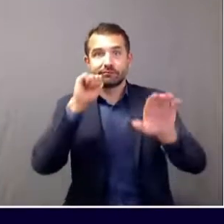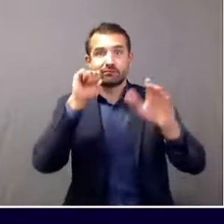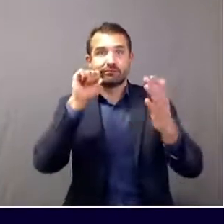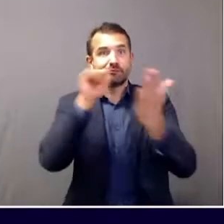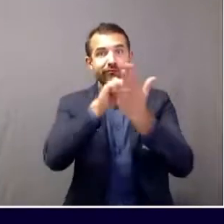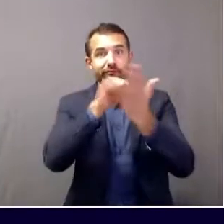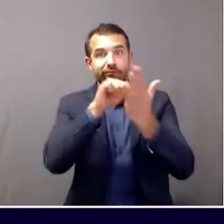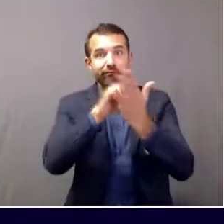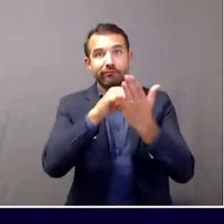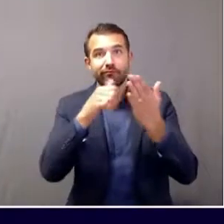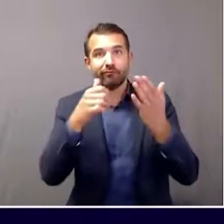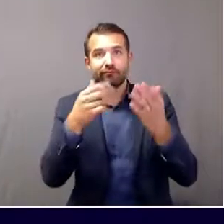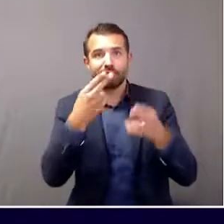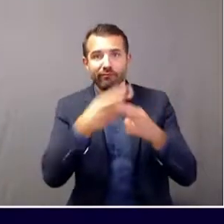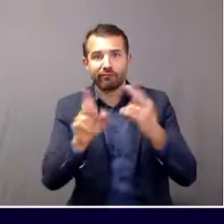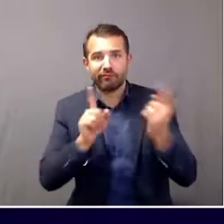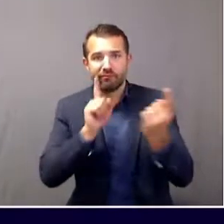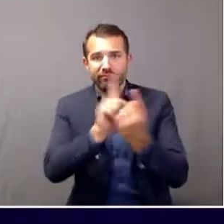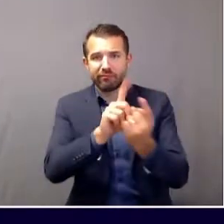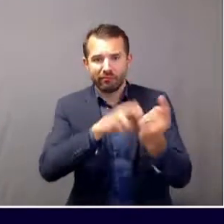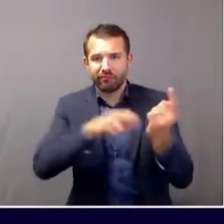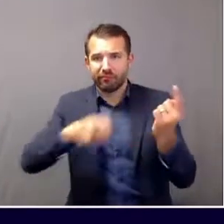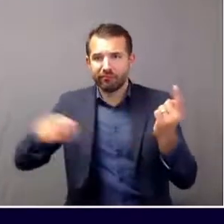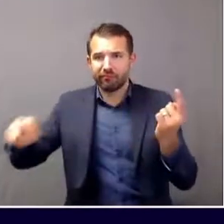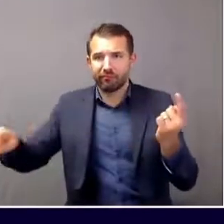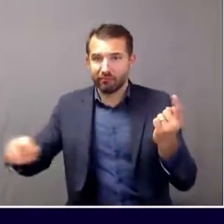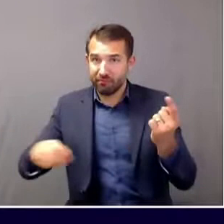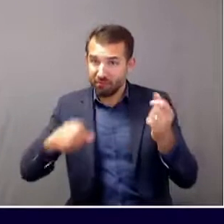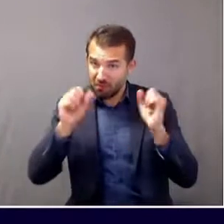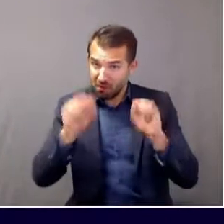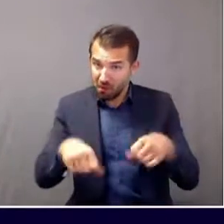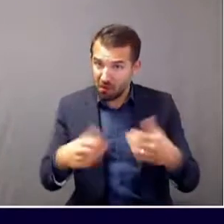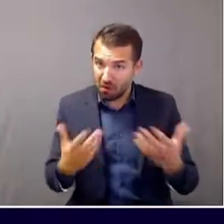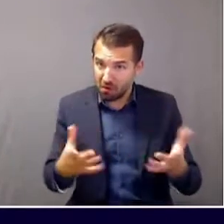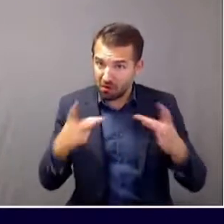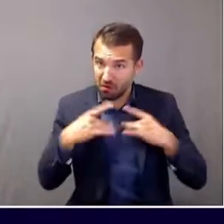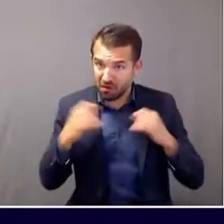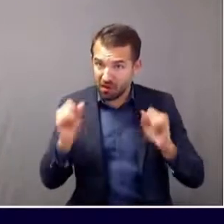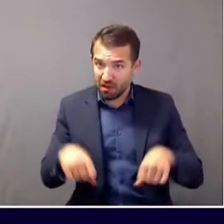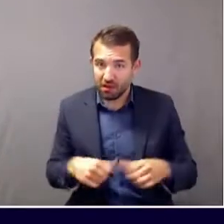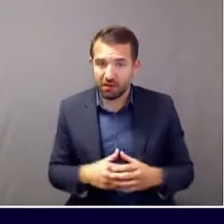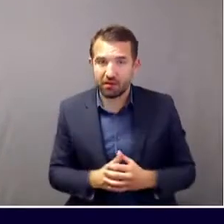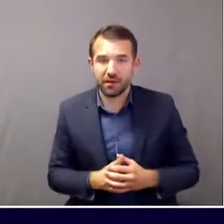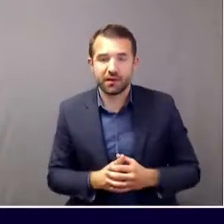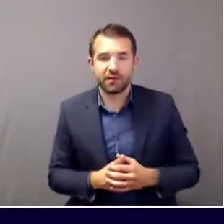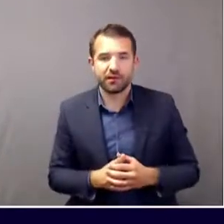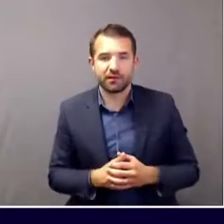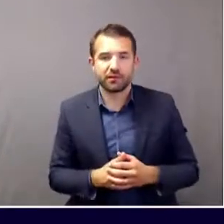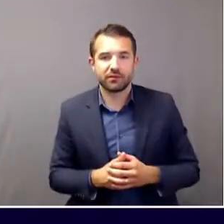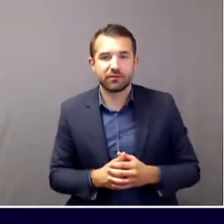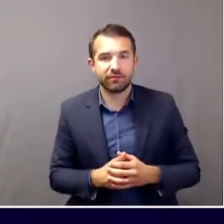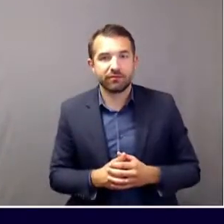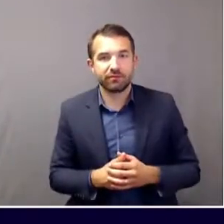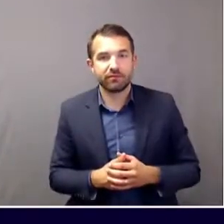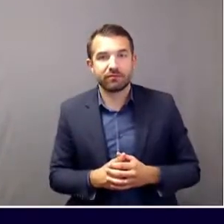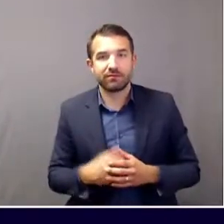something that's been under discussion commissioner amber and I've discussed it at length